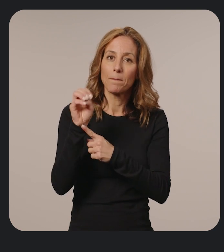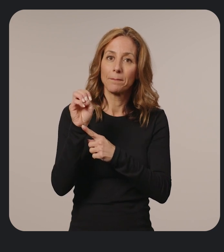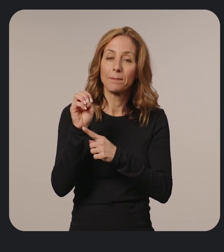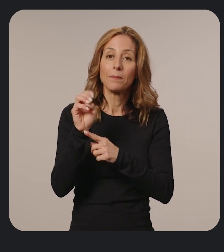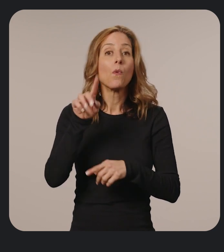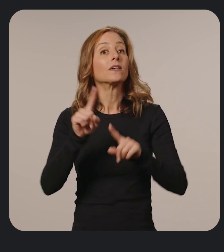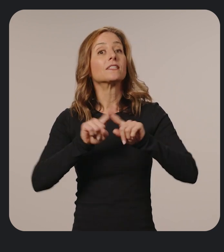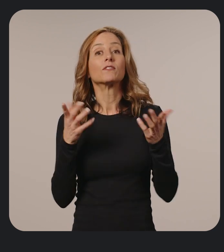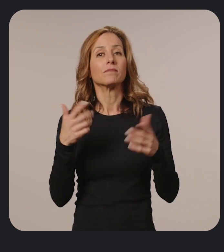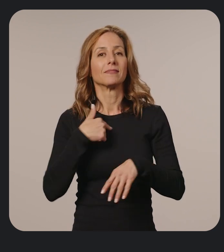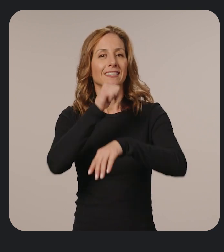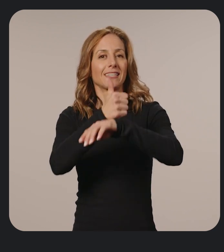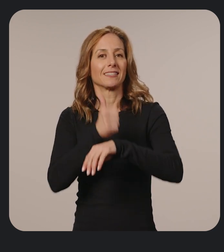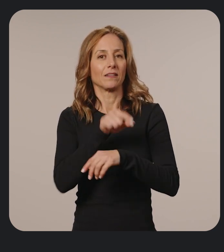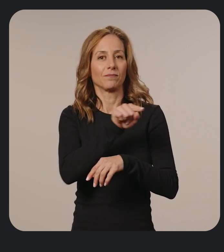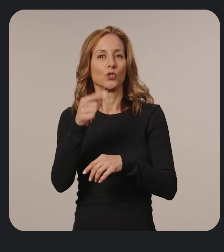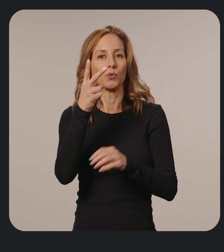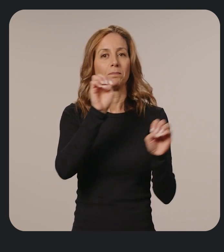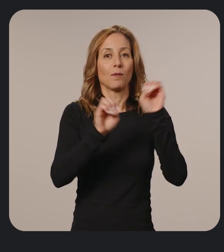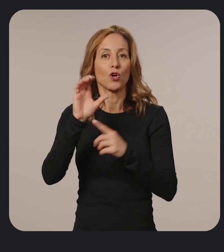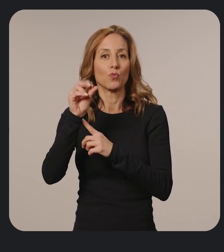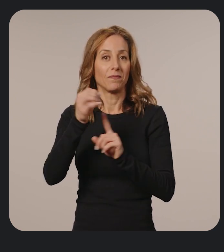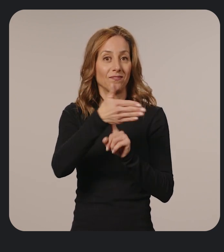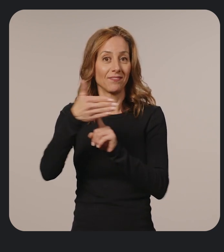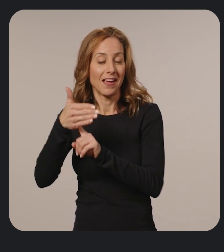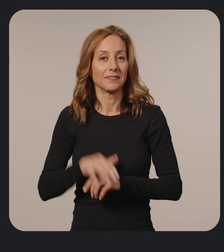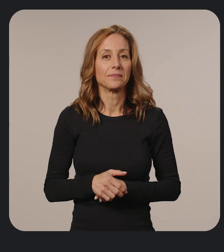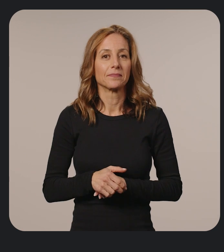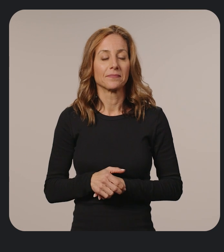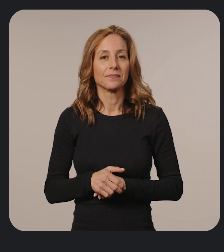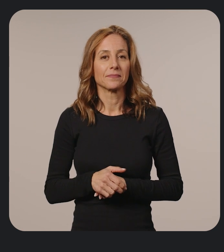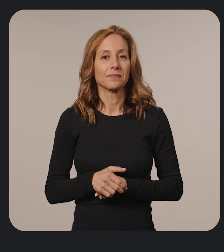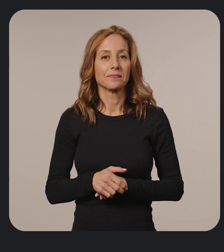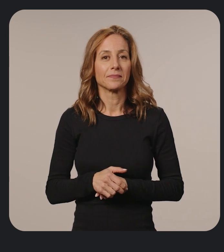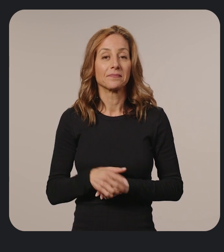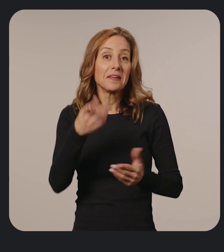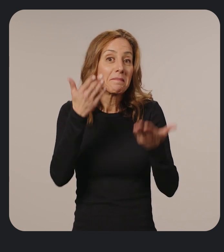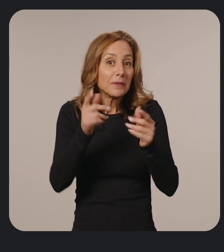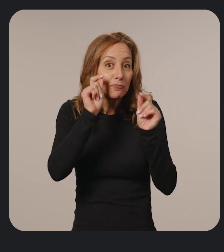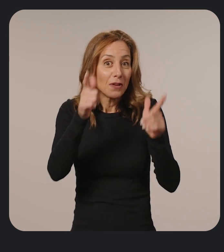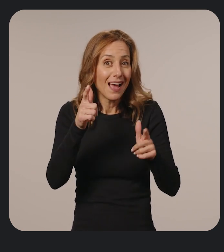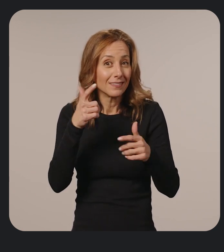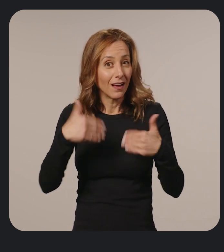Again, this is the stable version of Chrome. The only difference here is I set those two experimental Chrome flags.